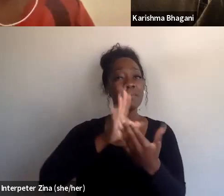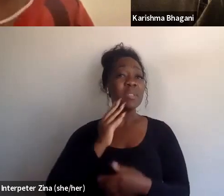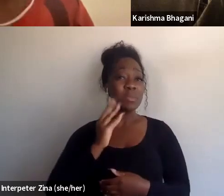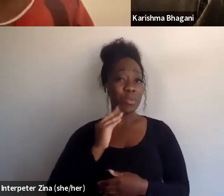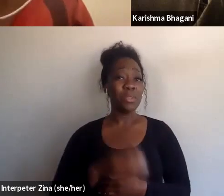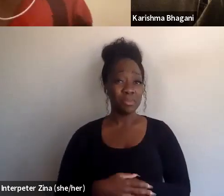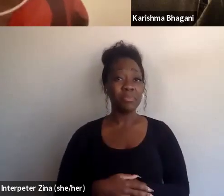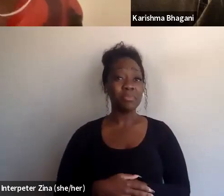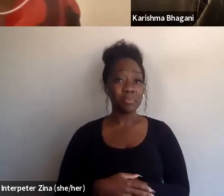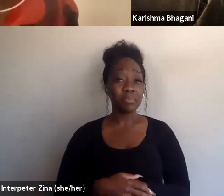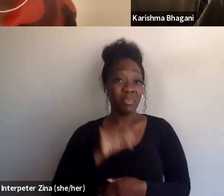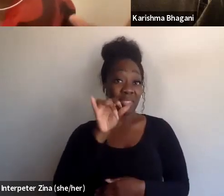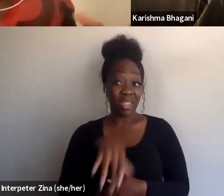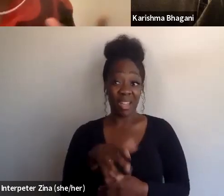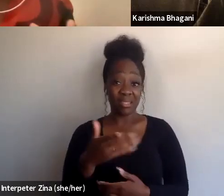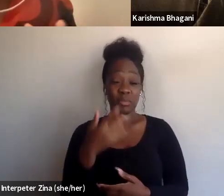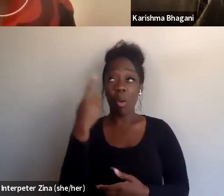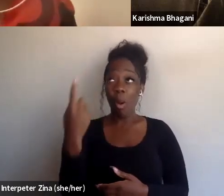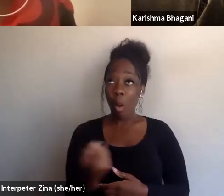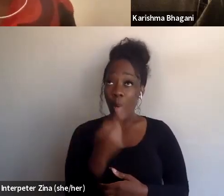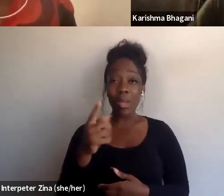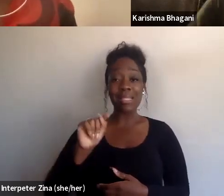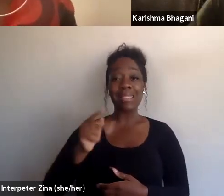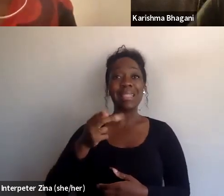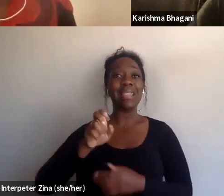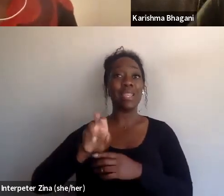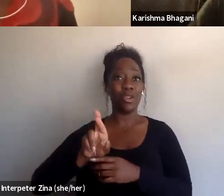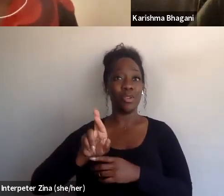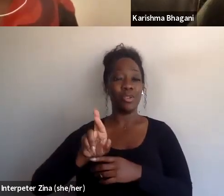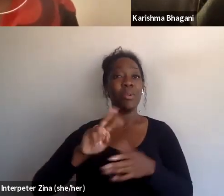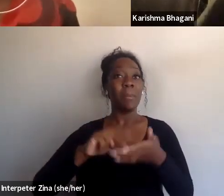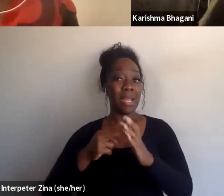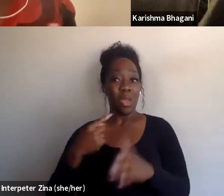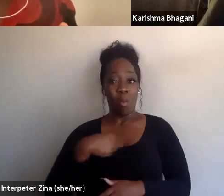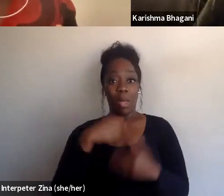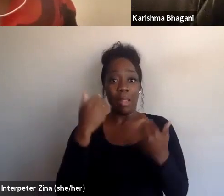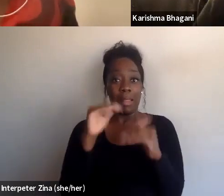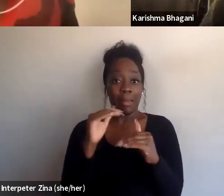which for me will forever be theater whether it's limited to the number of people who experience that or not.